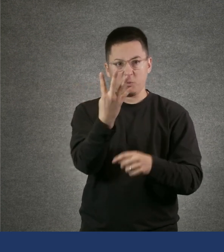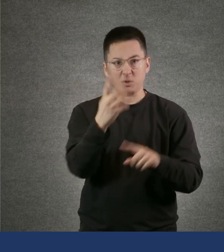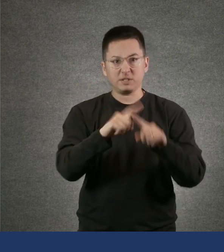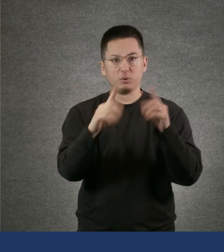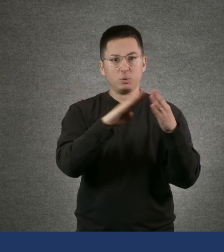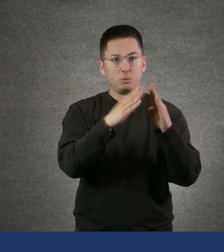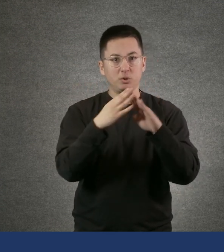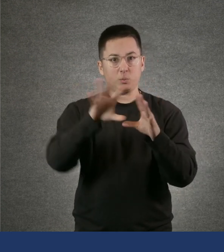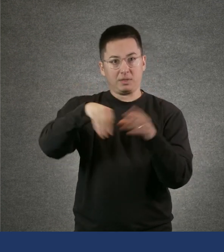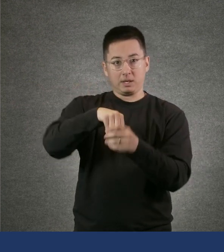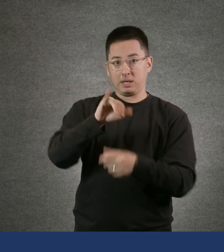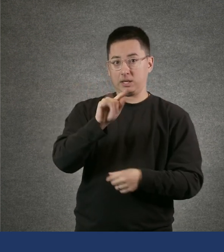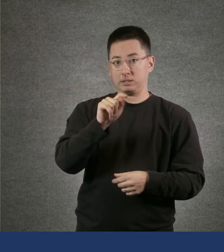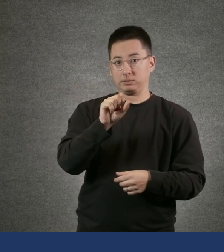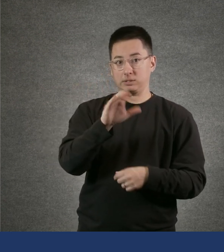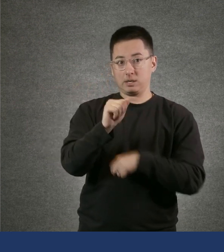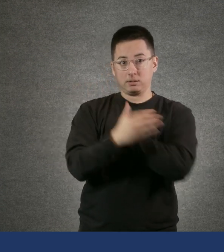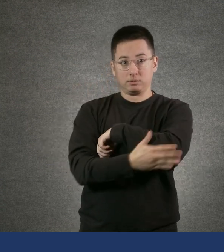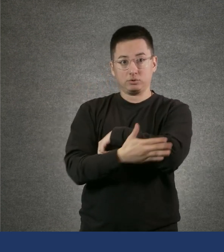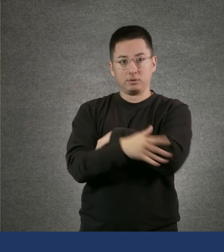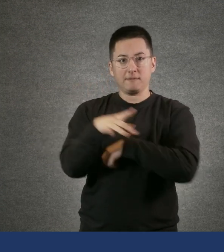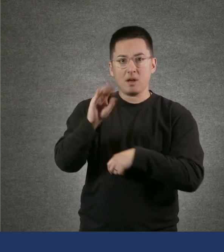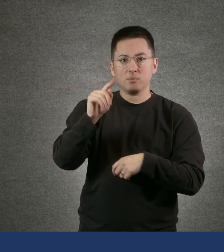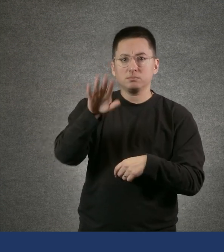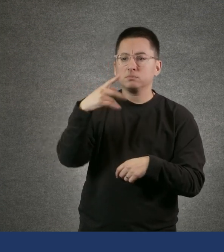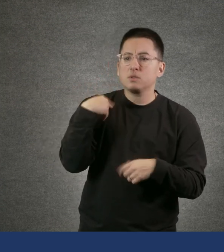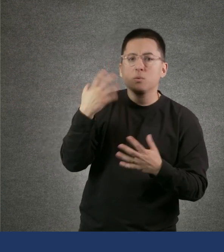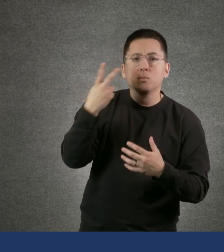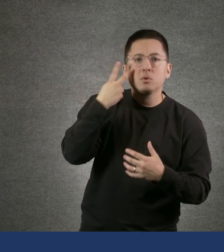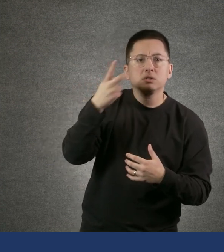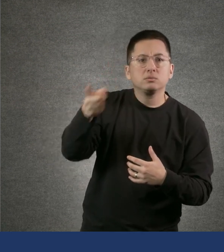Why don't we see you in the public? We don't see you around.